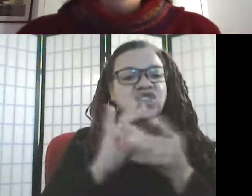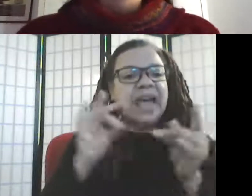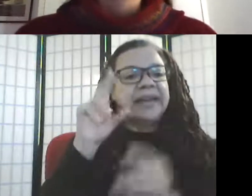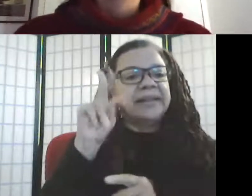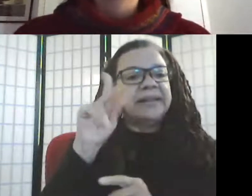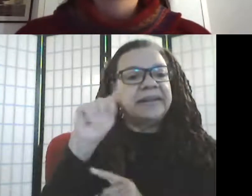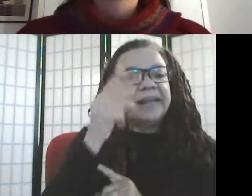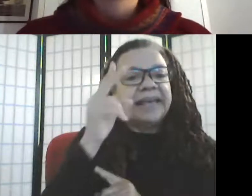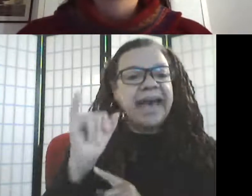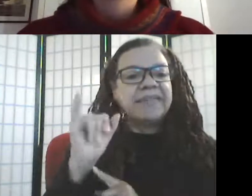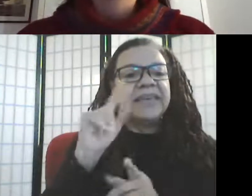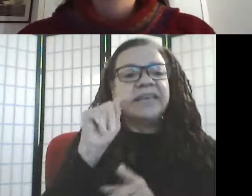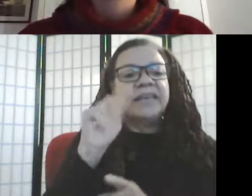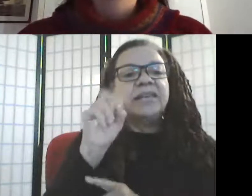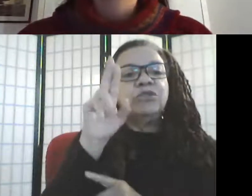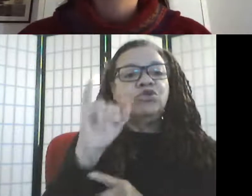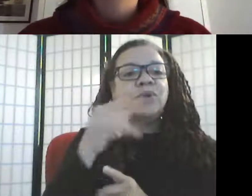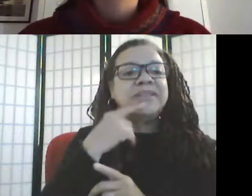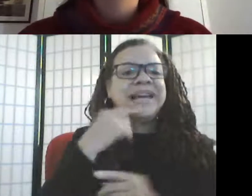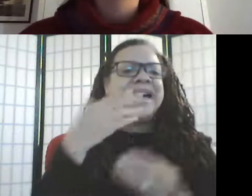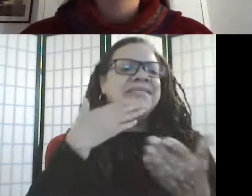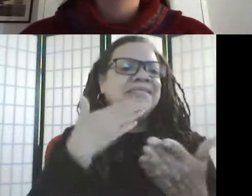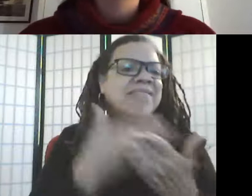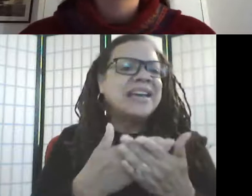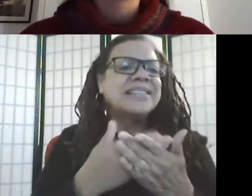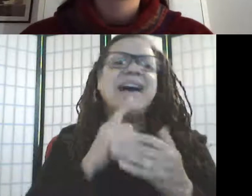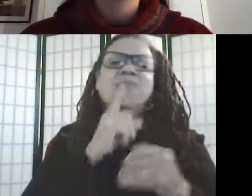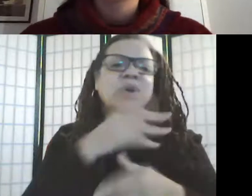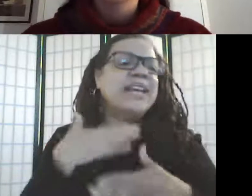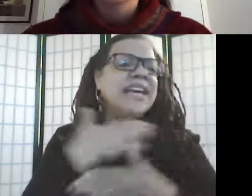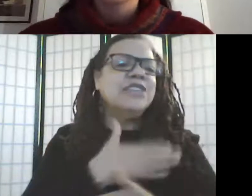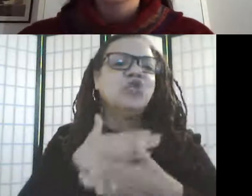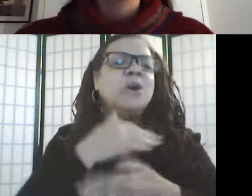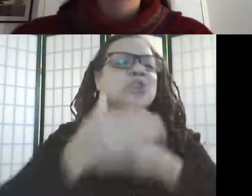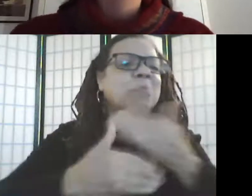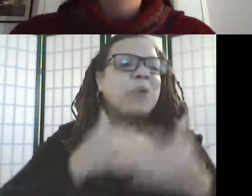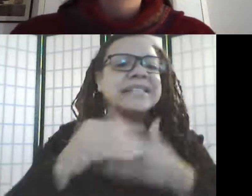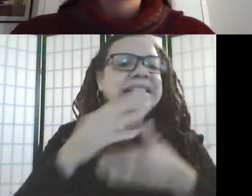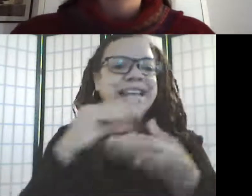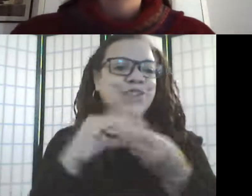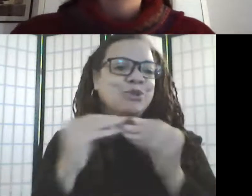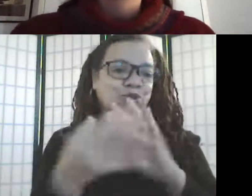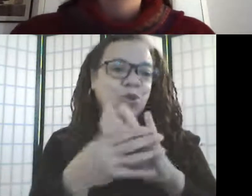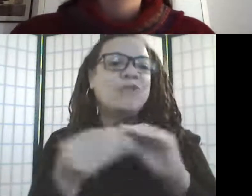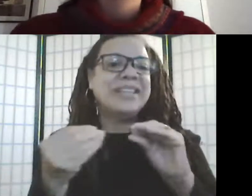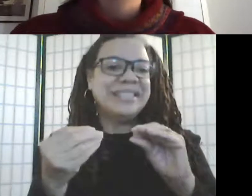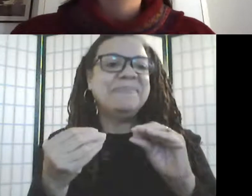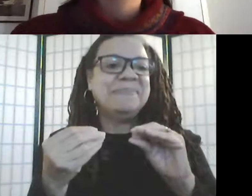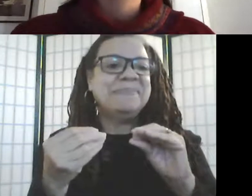Tori mentions or says: "Thanks Marek, I have enjoyed your process and your stories." And if she's on, maybe she can save more.